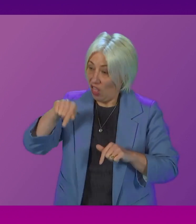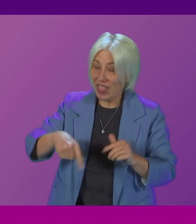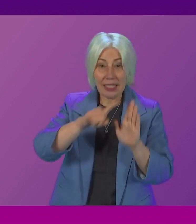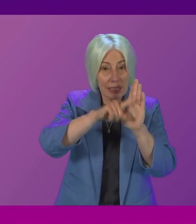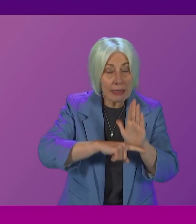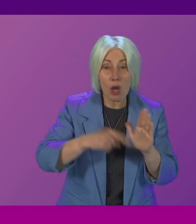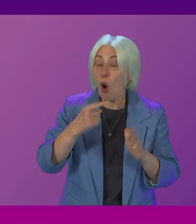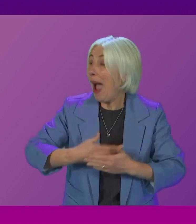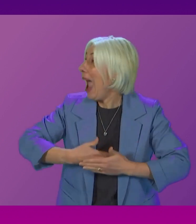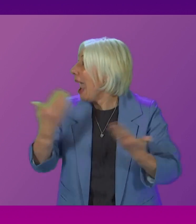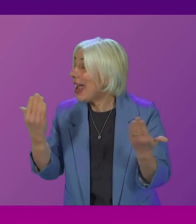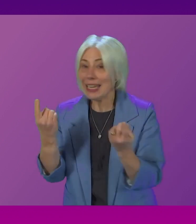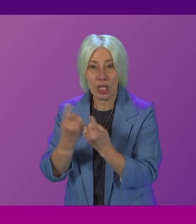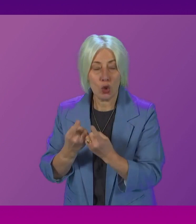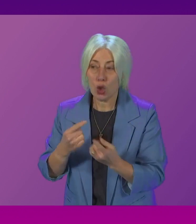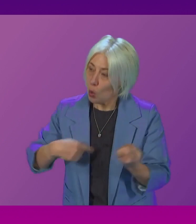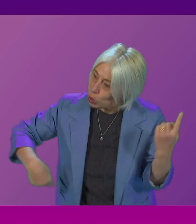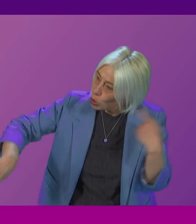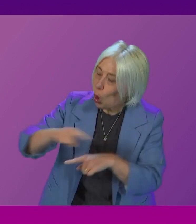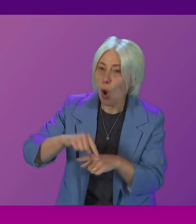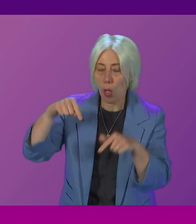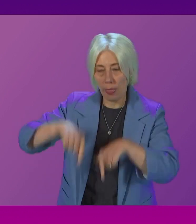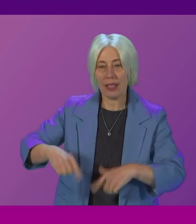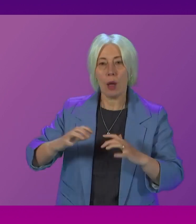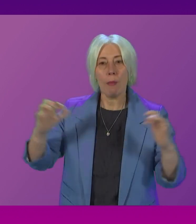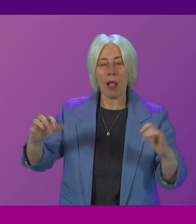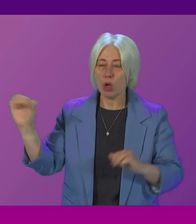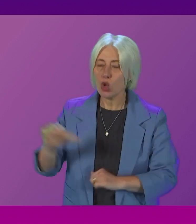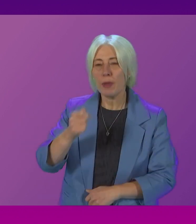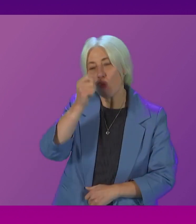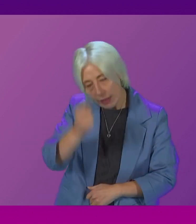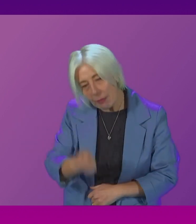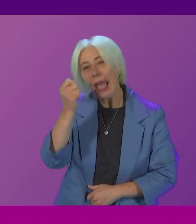any matter might be, all of us should always treat the Parliament with respect and allow it to do its